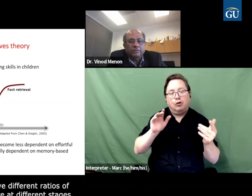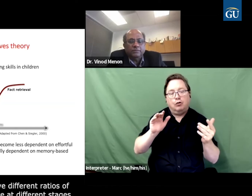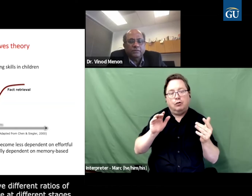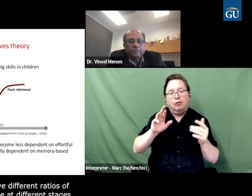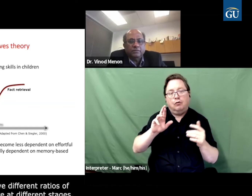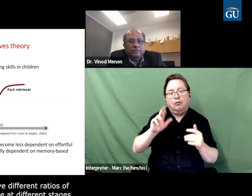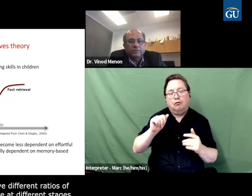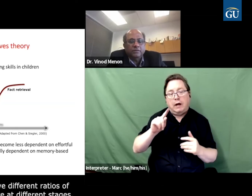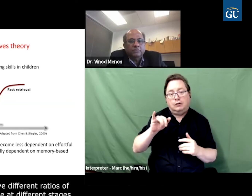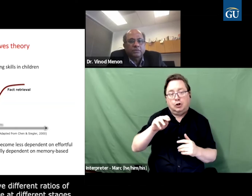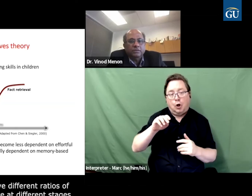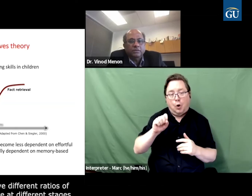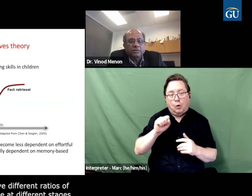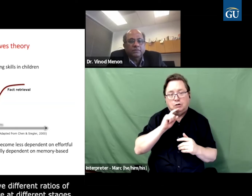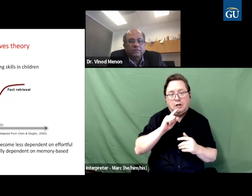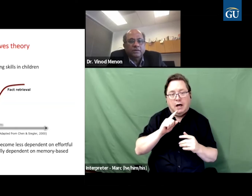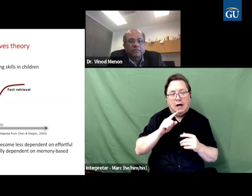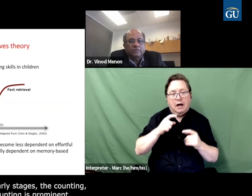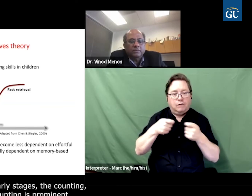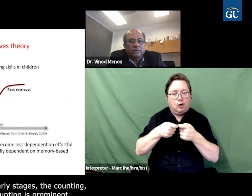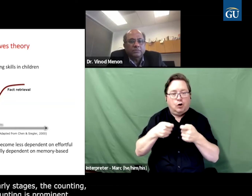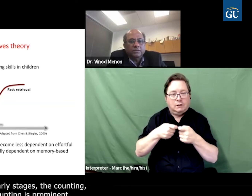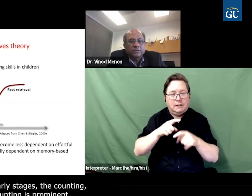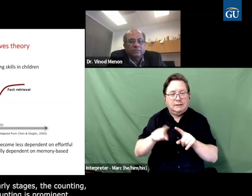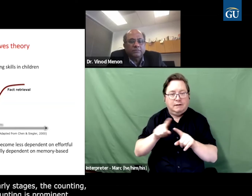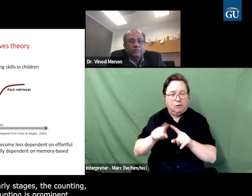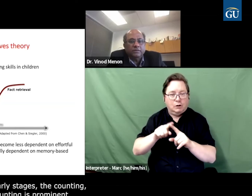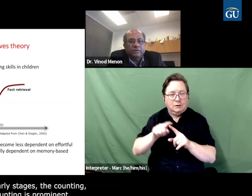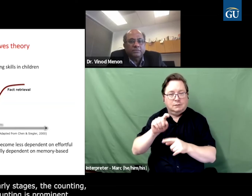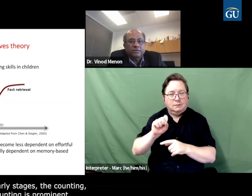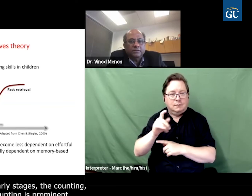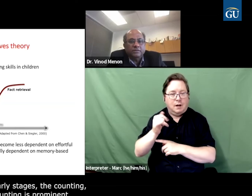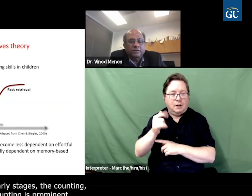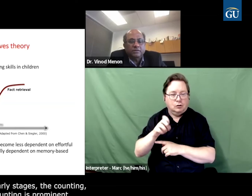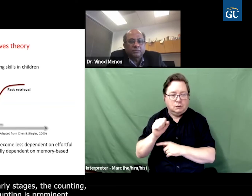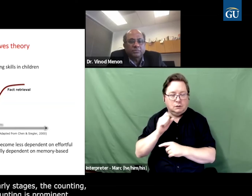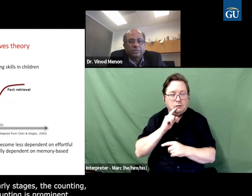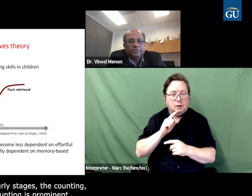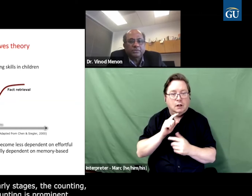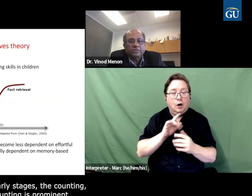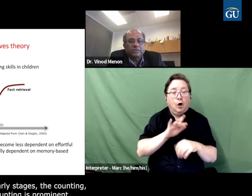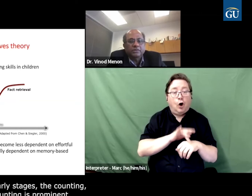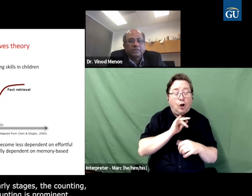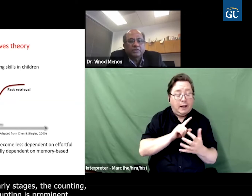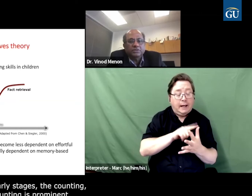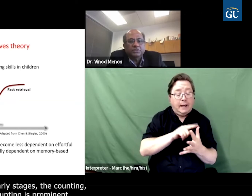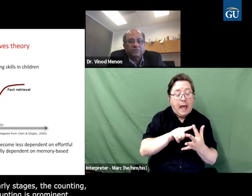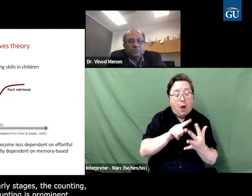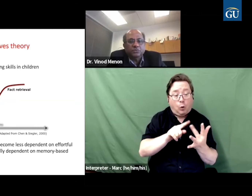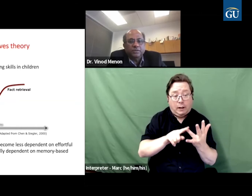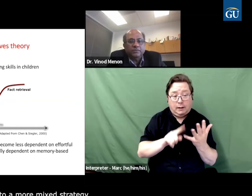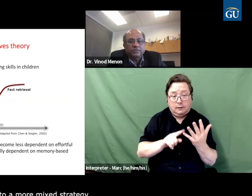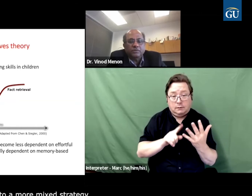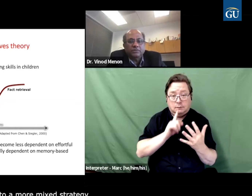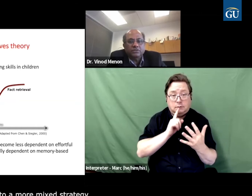of occurrence at different stages during the early stages the counting finger